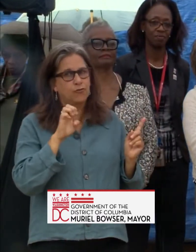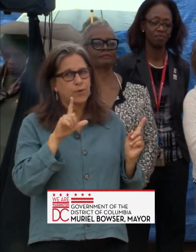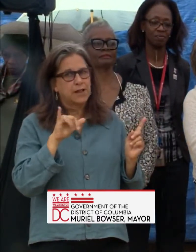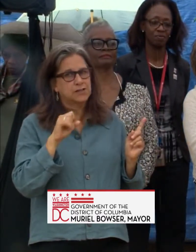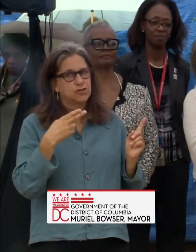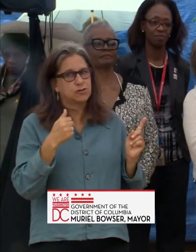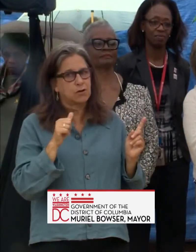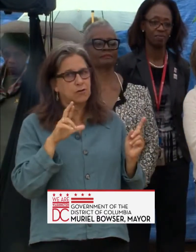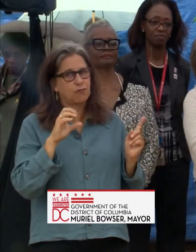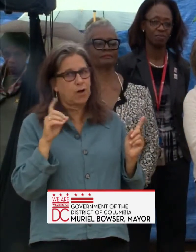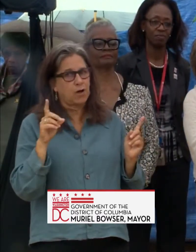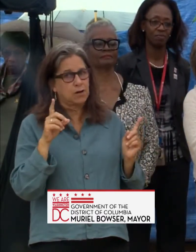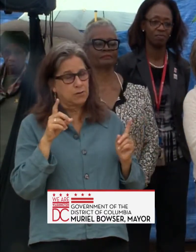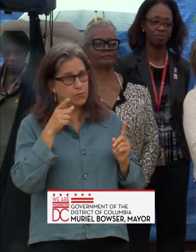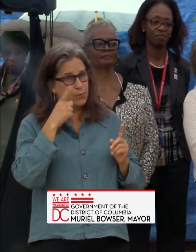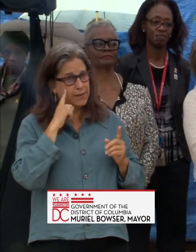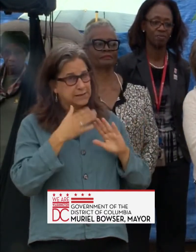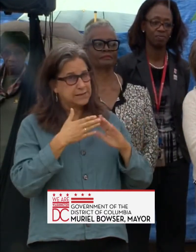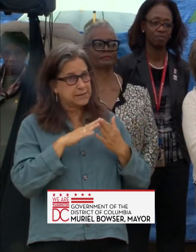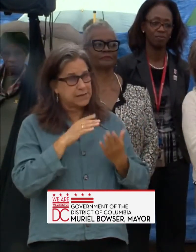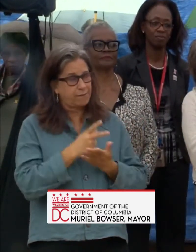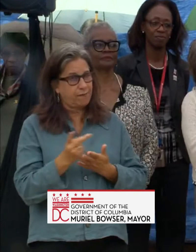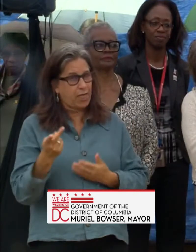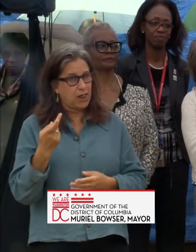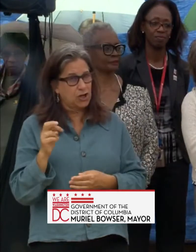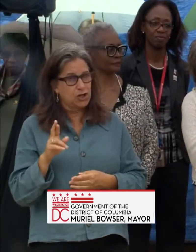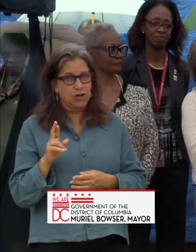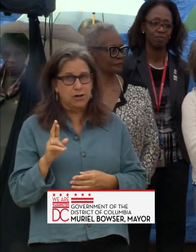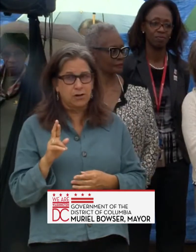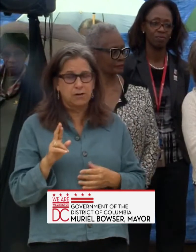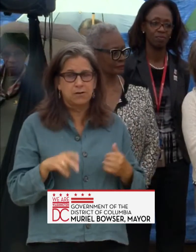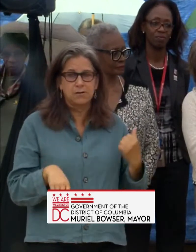MY SENSE IS THAT IN A CITY, ESPECIALLY AS WELL